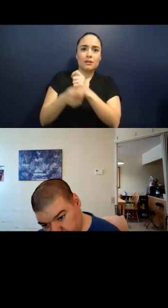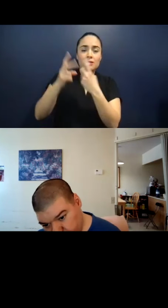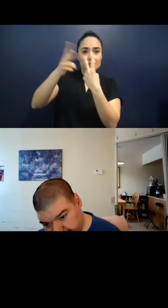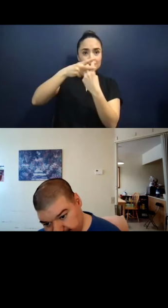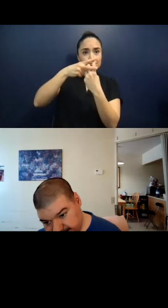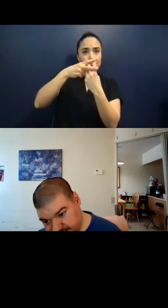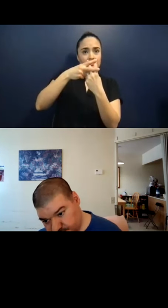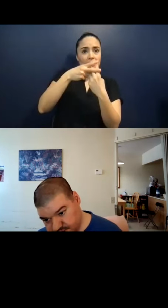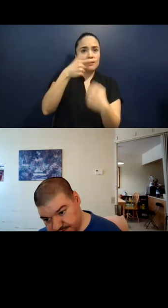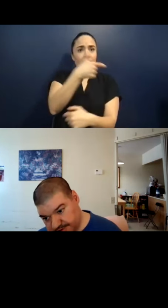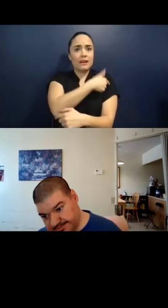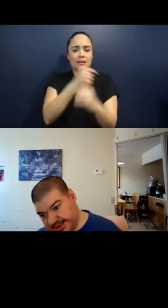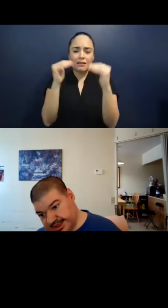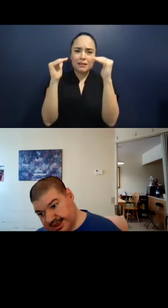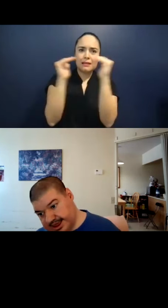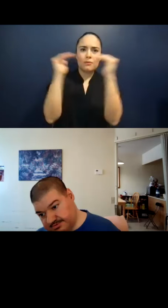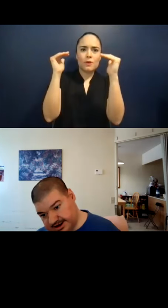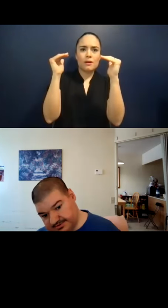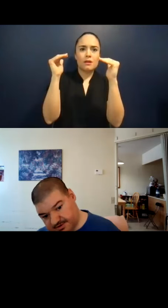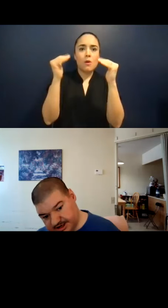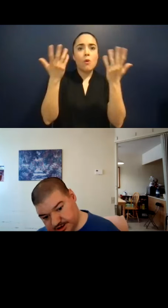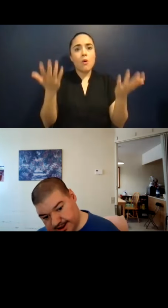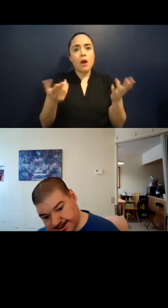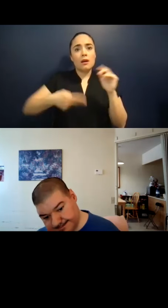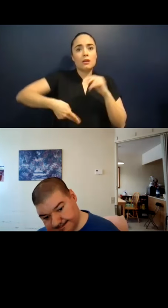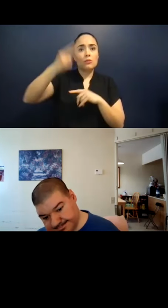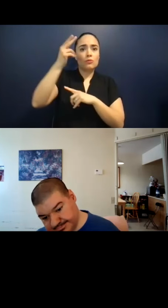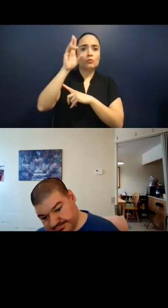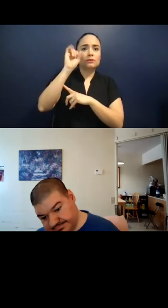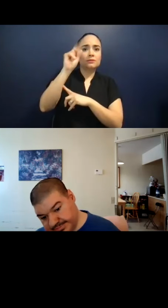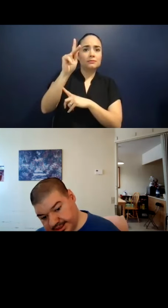Especially communities of color. When will this change?